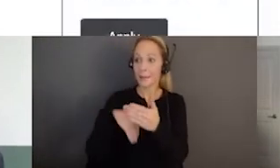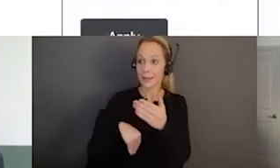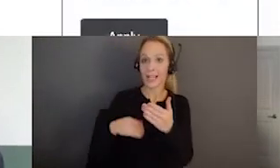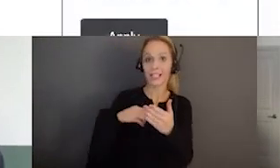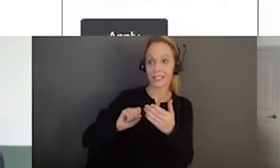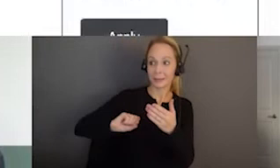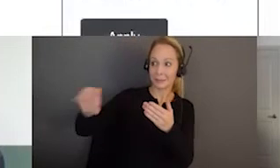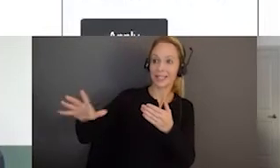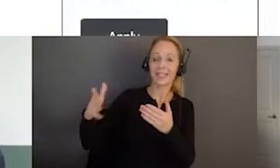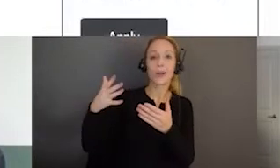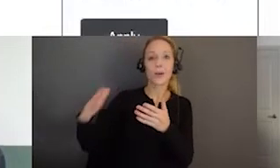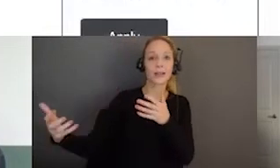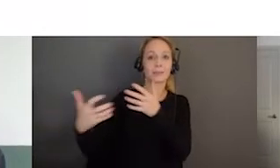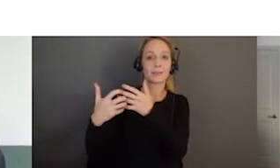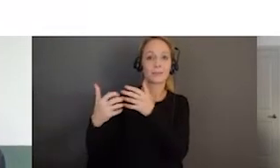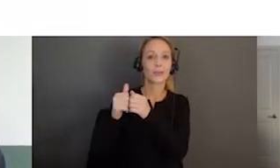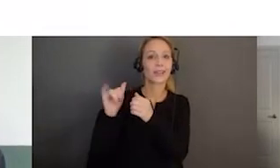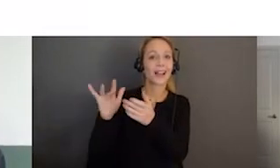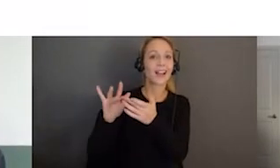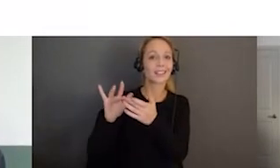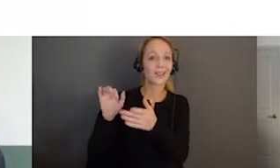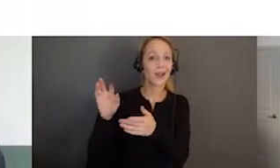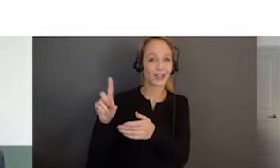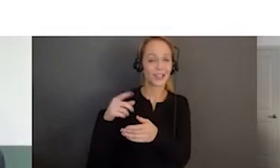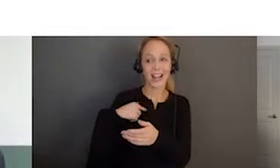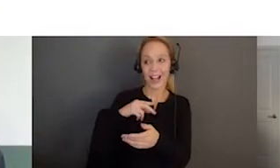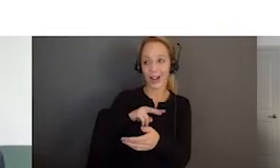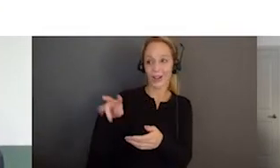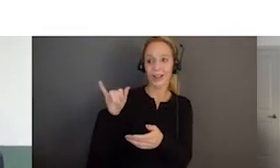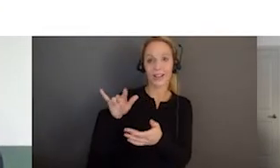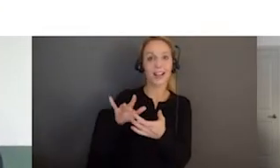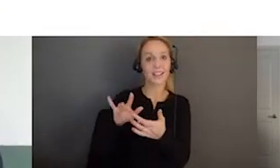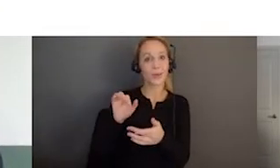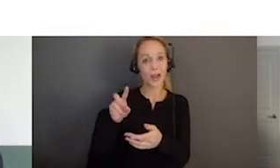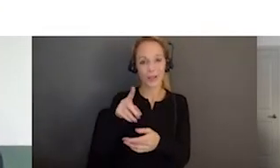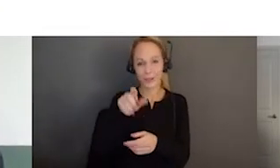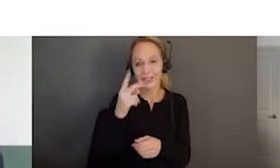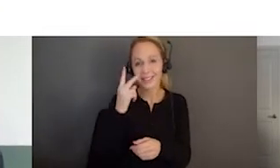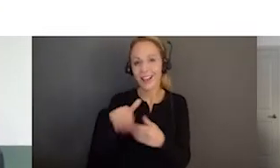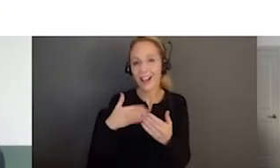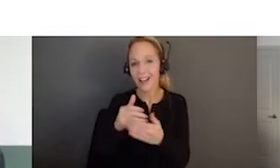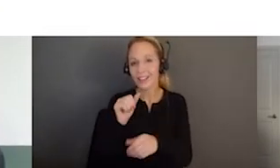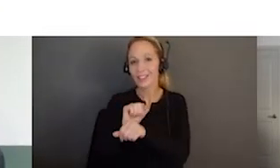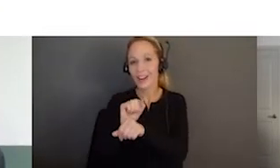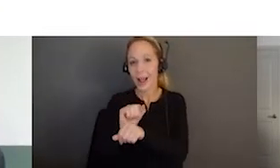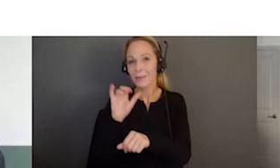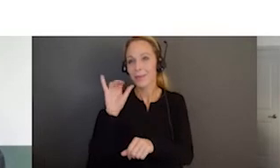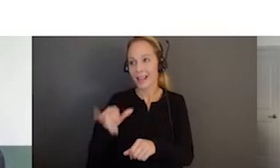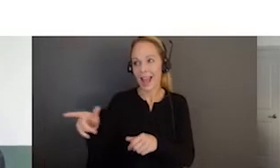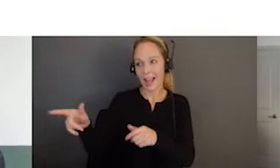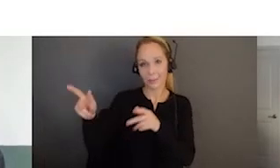CONTACT RECORD. SO IF I PREVIEW THIS CONTACT RECORD, YOU CAN SEE ALL THE JOBS THAT THIS APPLICANT HAS APPLIED FOR.